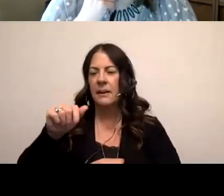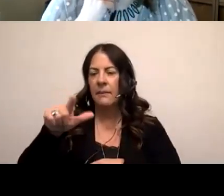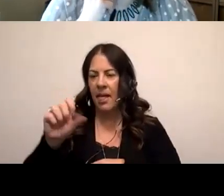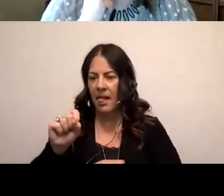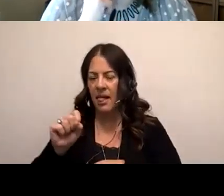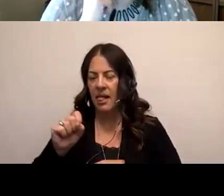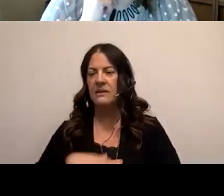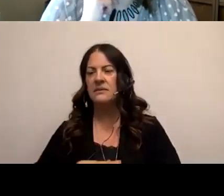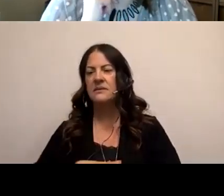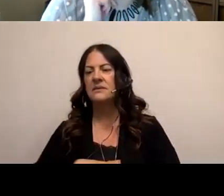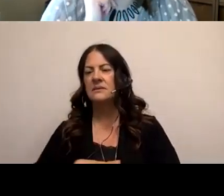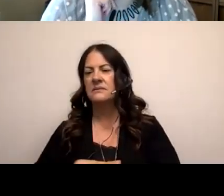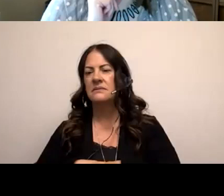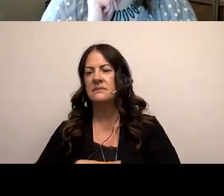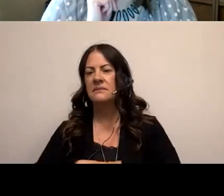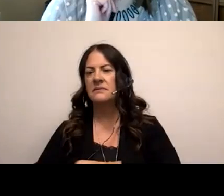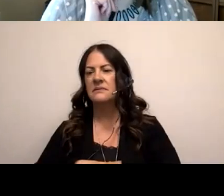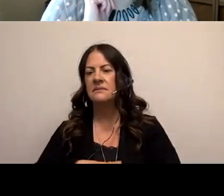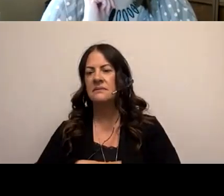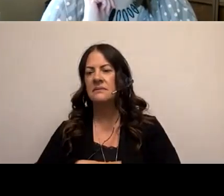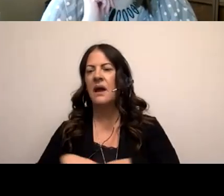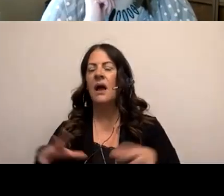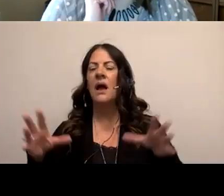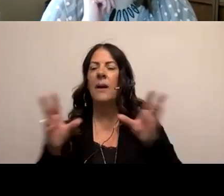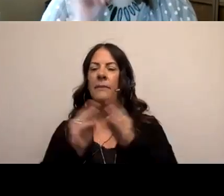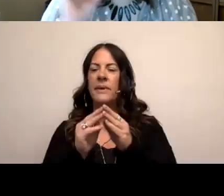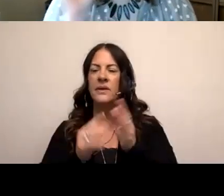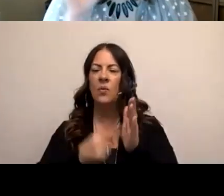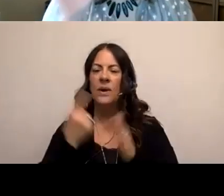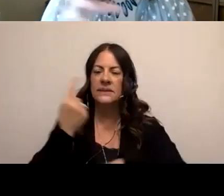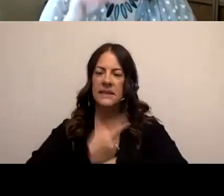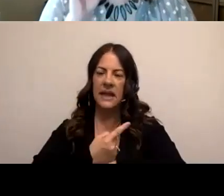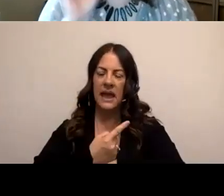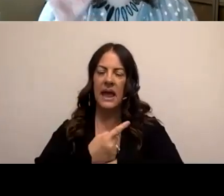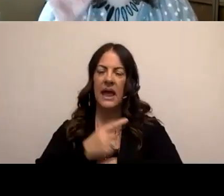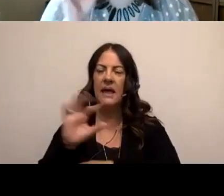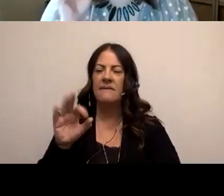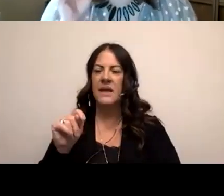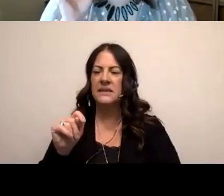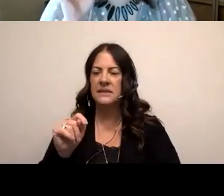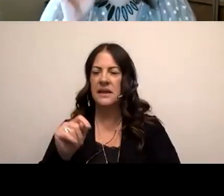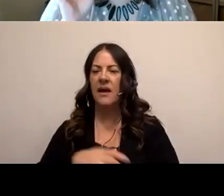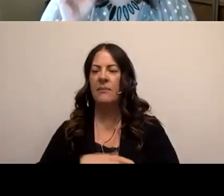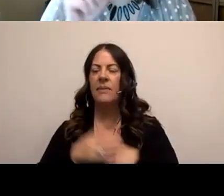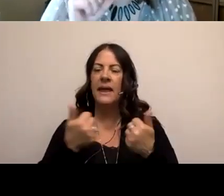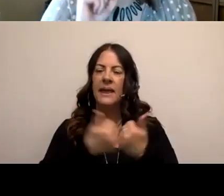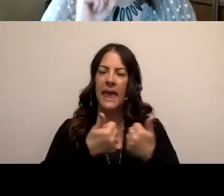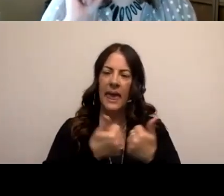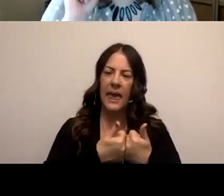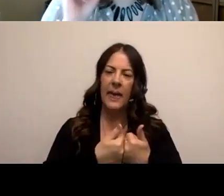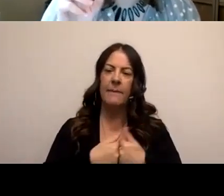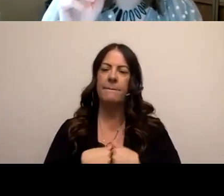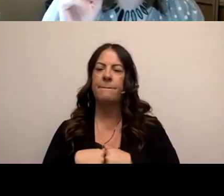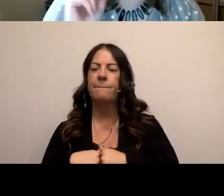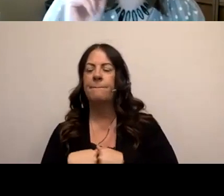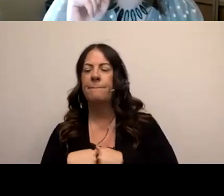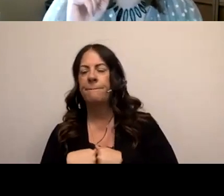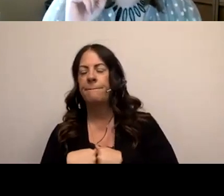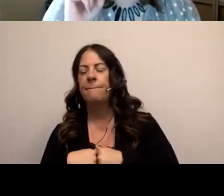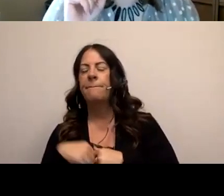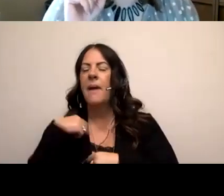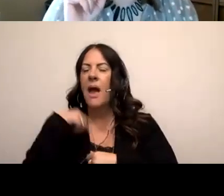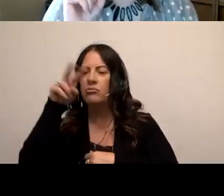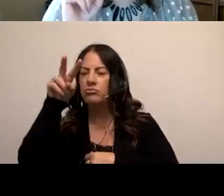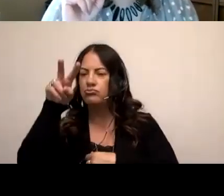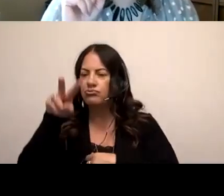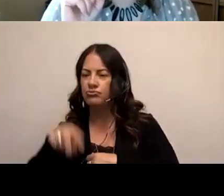GOING. MEETS WITH CLASS ONCE A DAY FACE TIME. THERE'S A COUPLE THINGS I WANTED TO RECOMMEND.